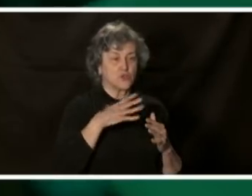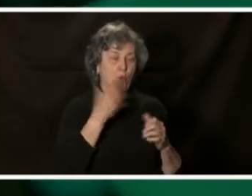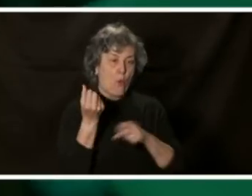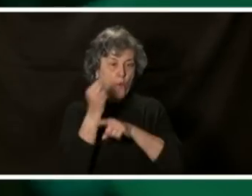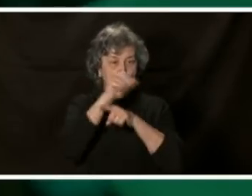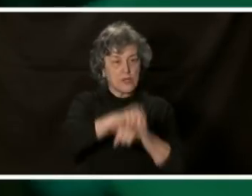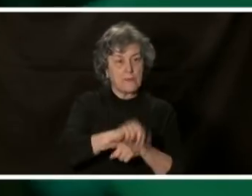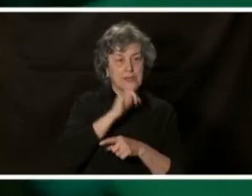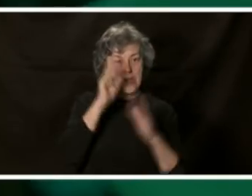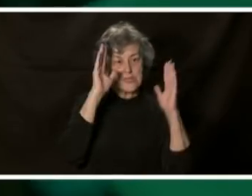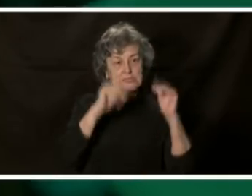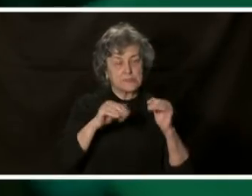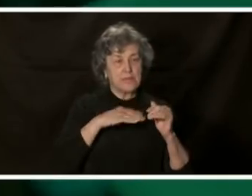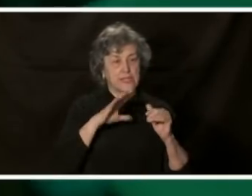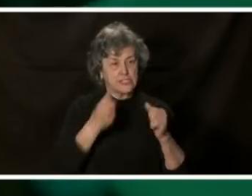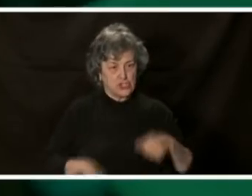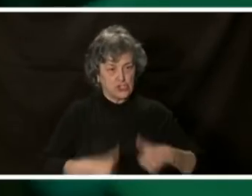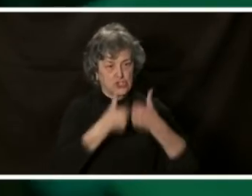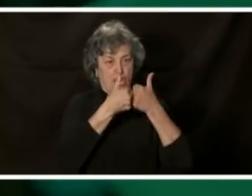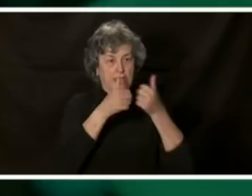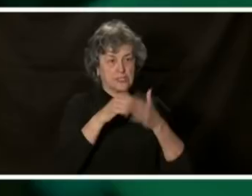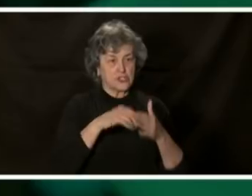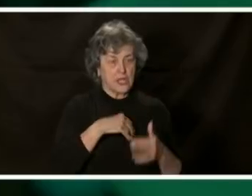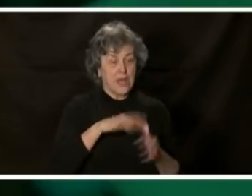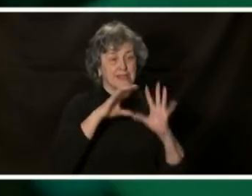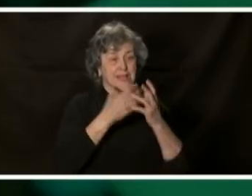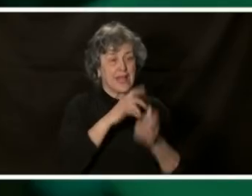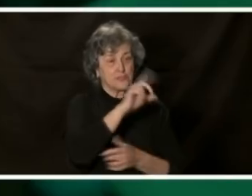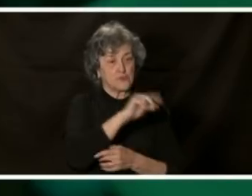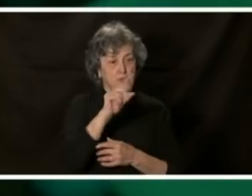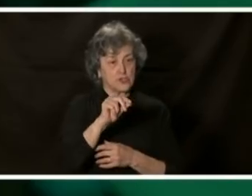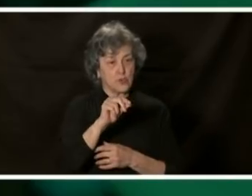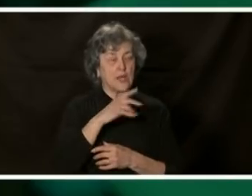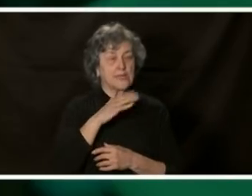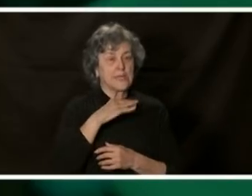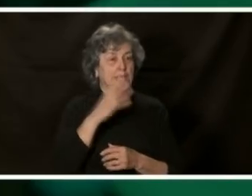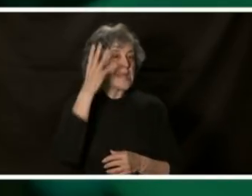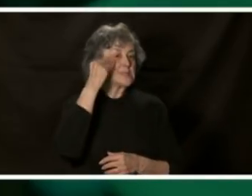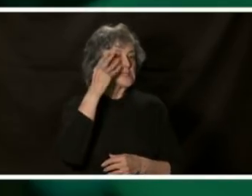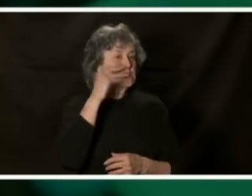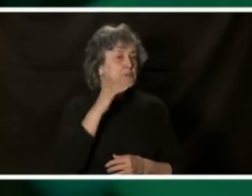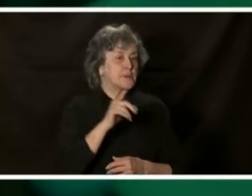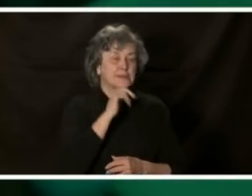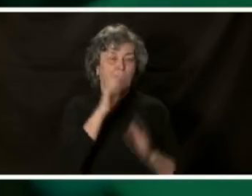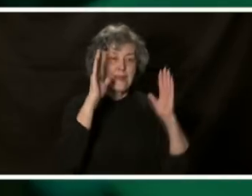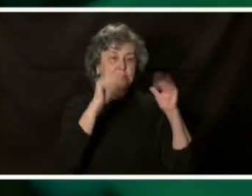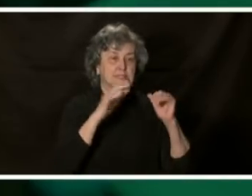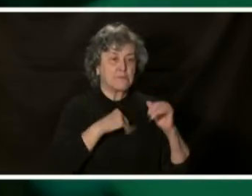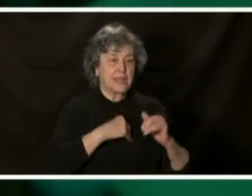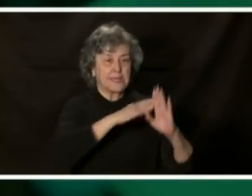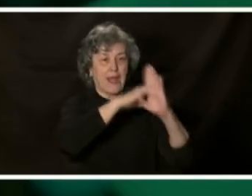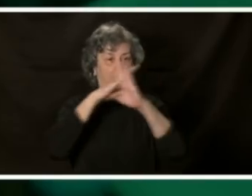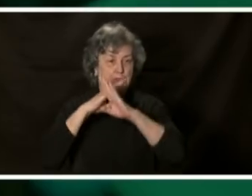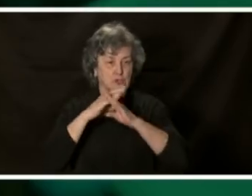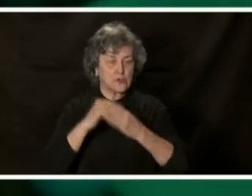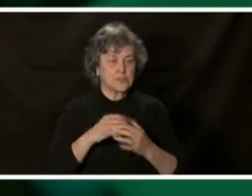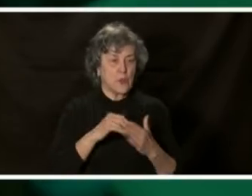THE CLASS OF 2020 FACED UNPRECEDENTED OBSTACLES. BUT YOU ARE HERE TODAY BECAUSE YOU ROSE TO THE OCCASION AND SUCCESSFULLY EARNED YOUR DEGREE.